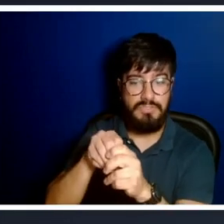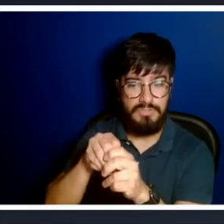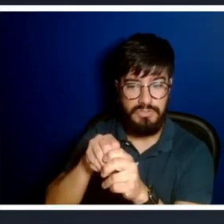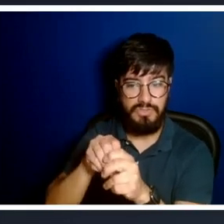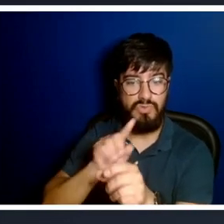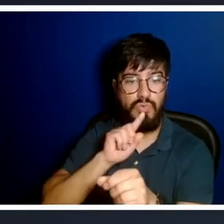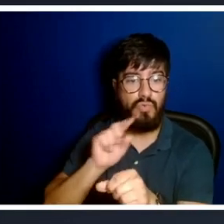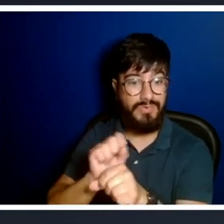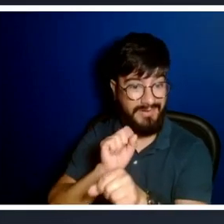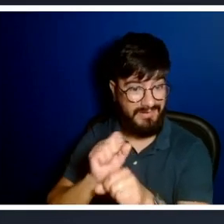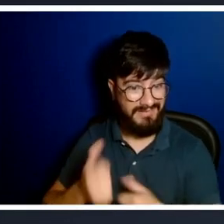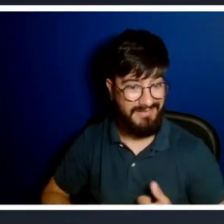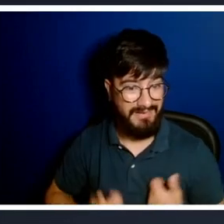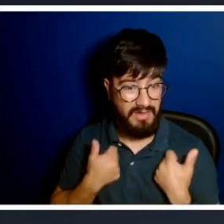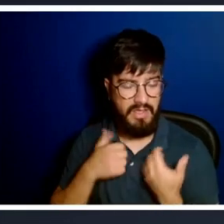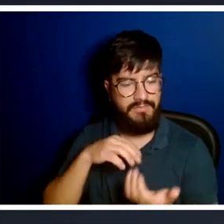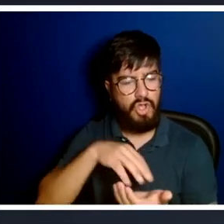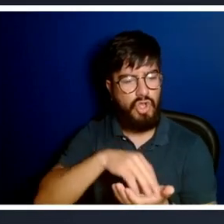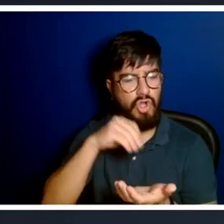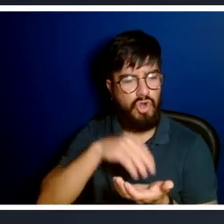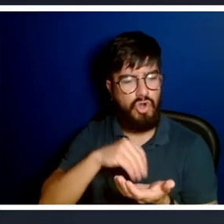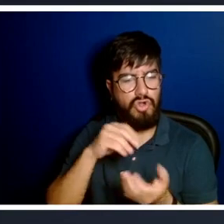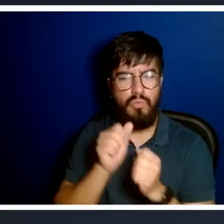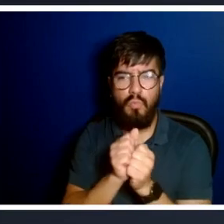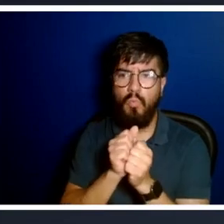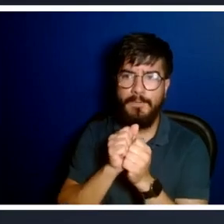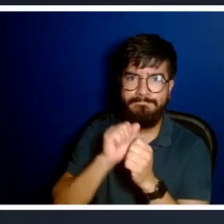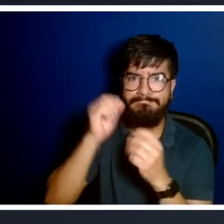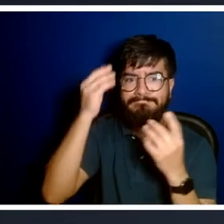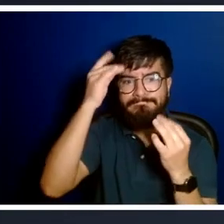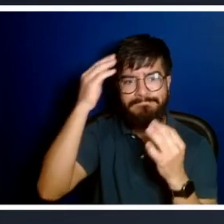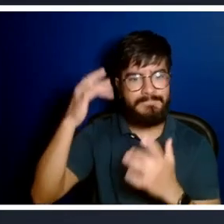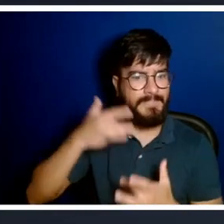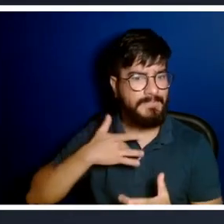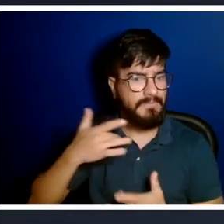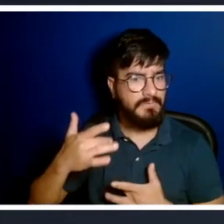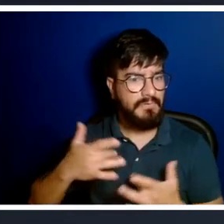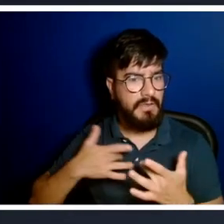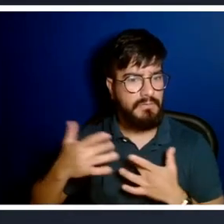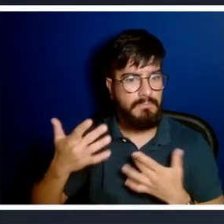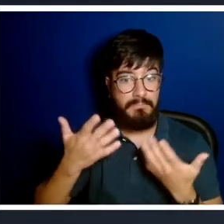with environmental concerns, with any learning populations you might work with. I think that's